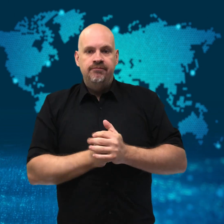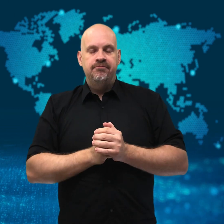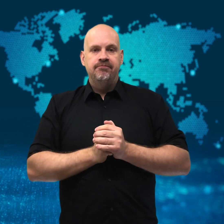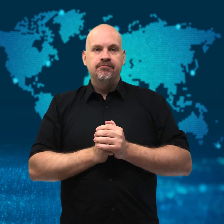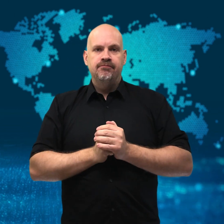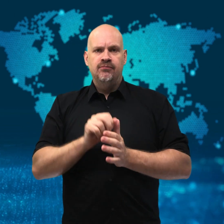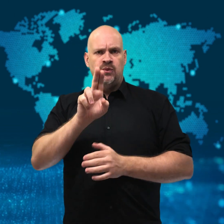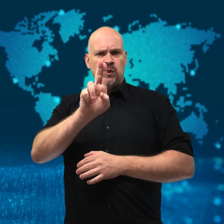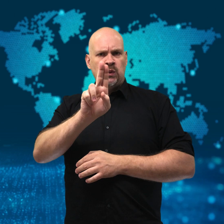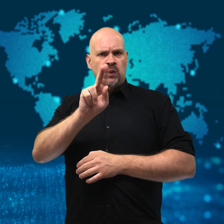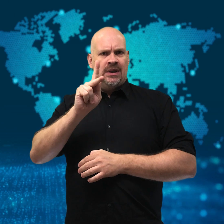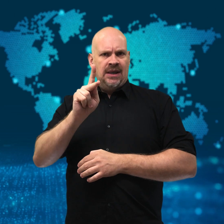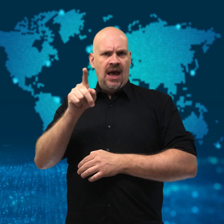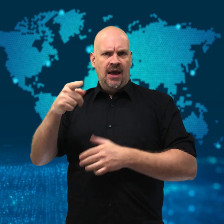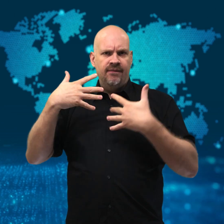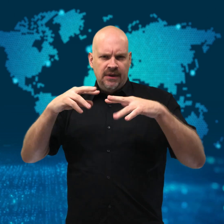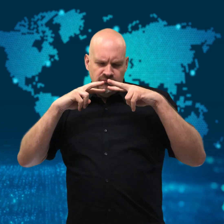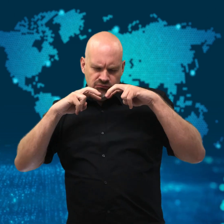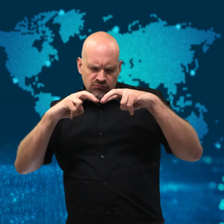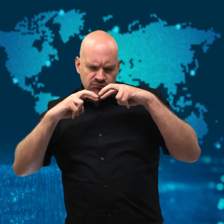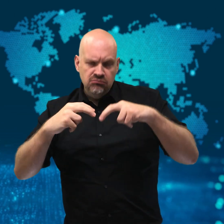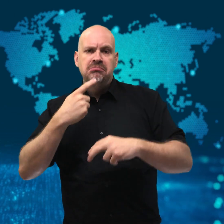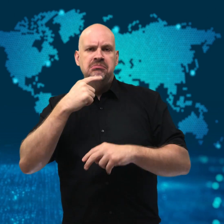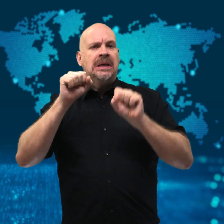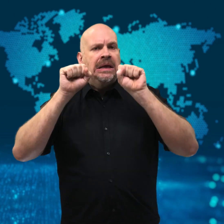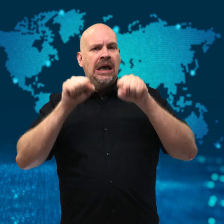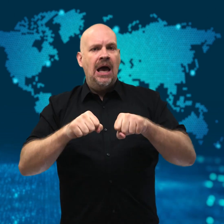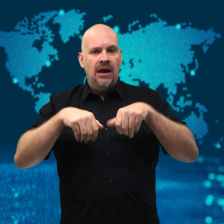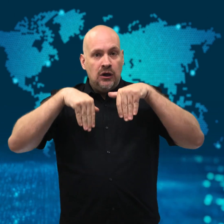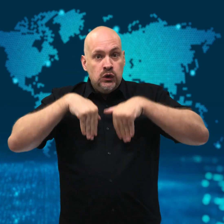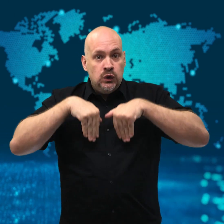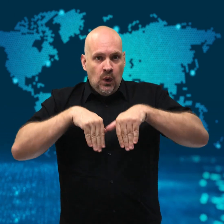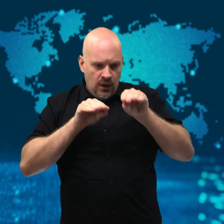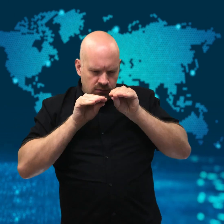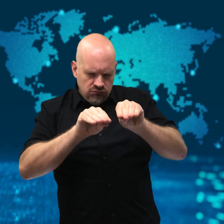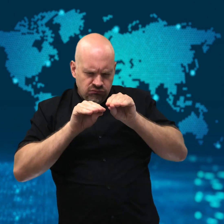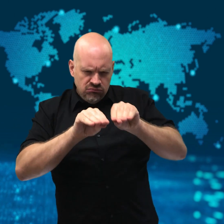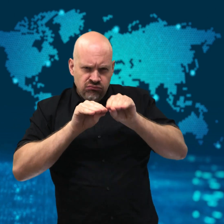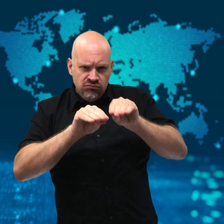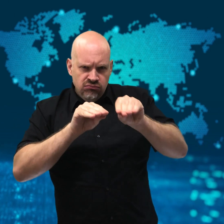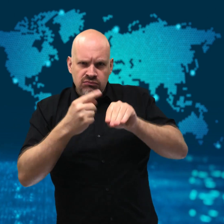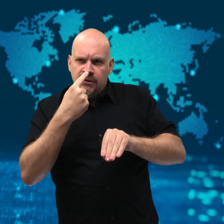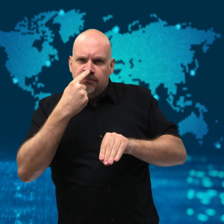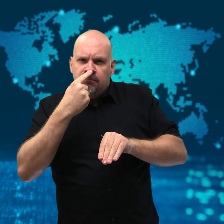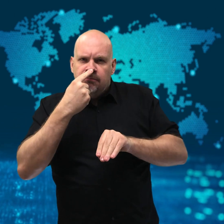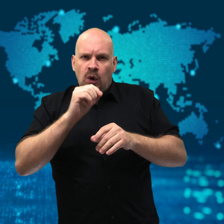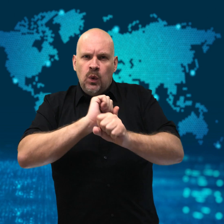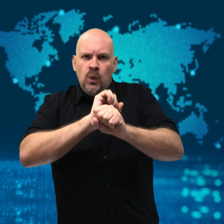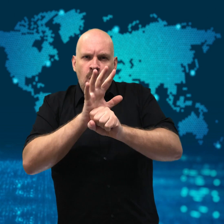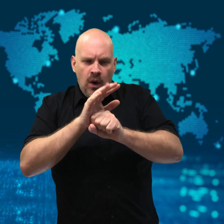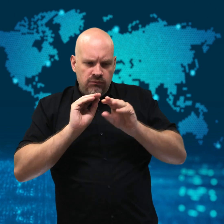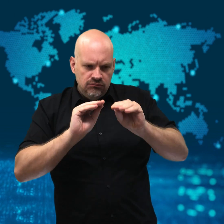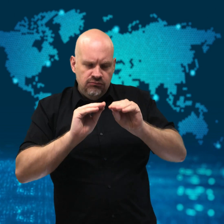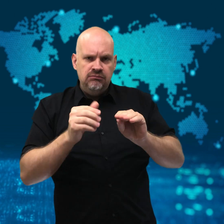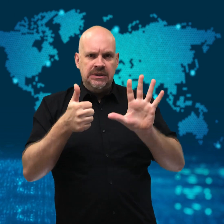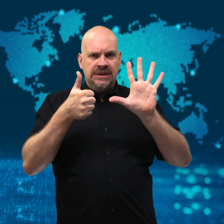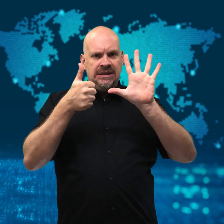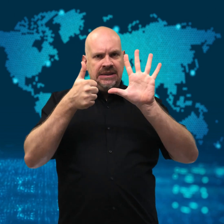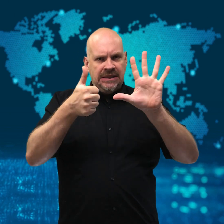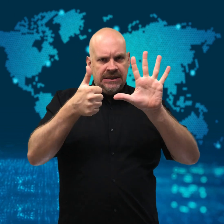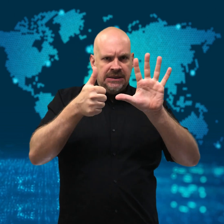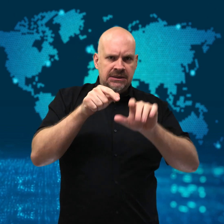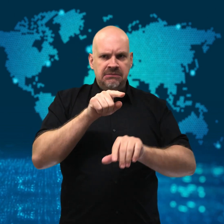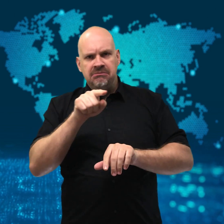A study in the UK suggests that after only six or eight weeks of